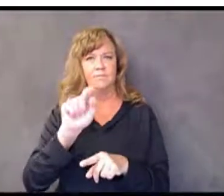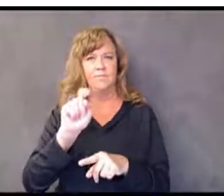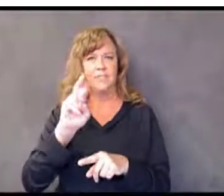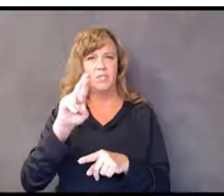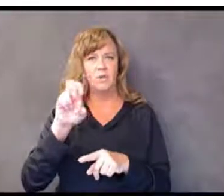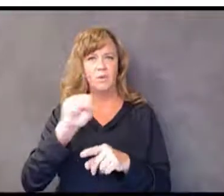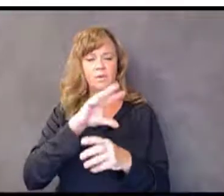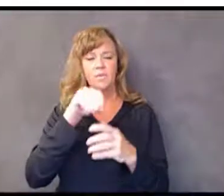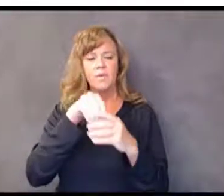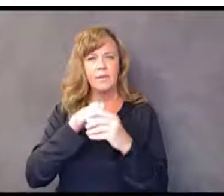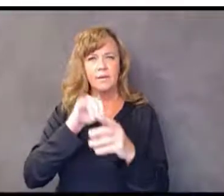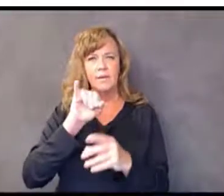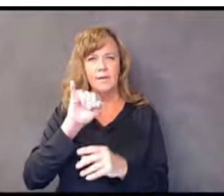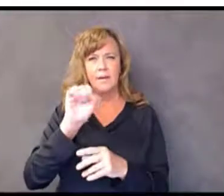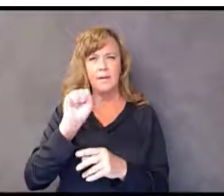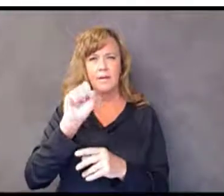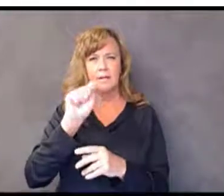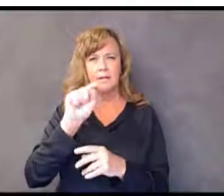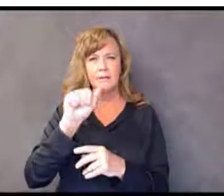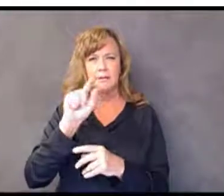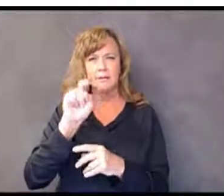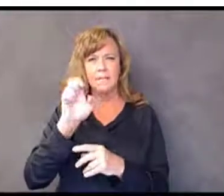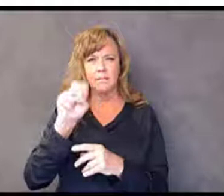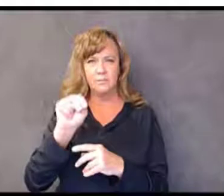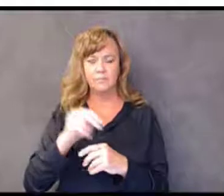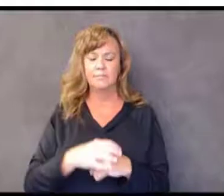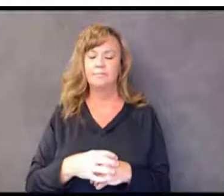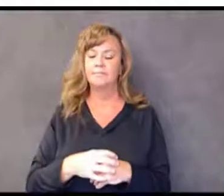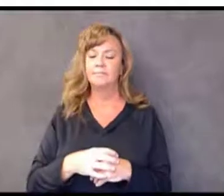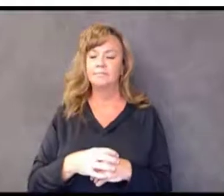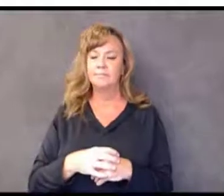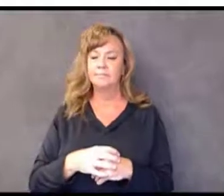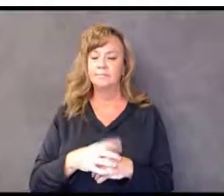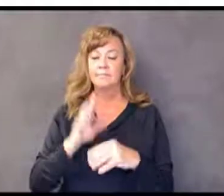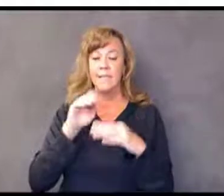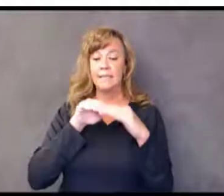Specific information related to accessibility can be found in the TAM.